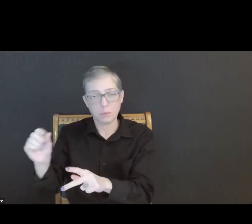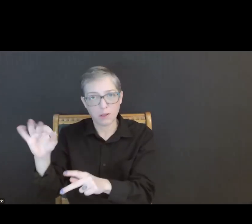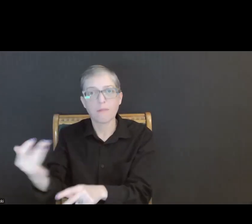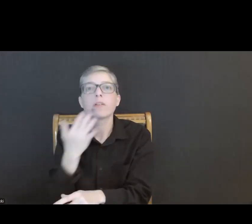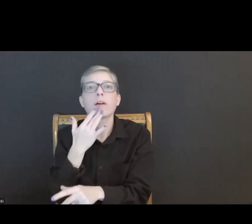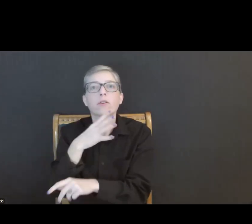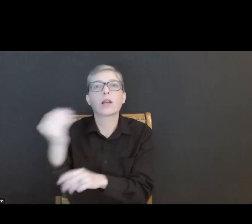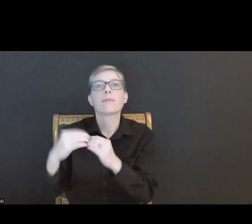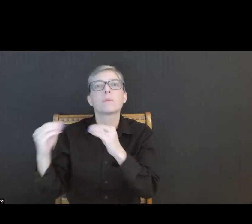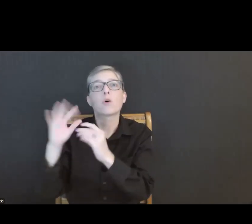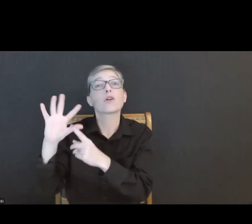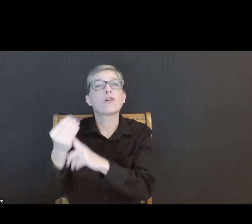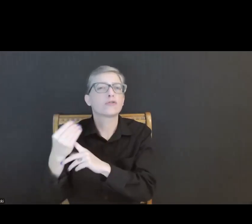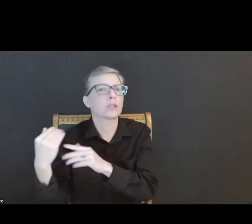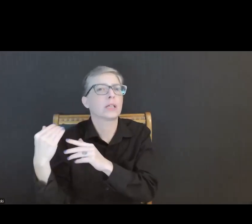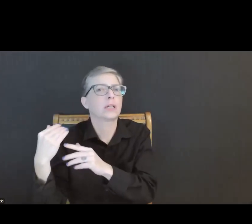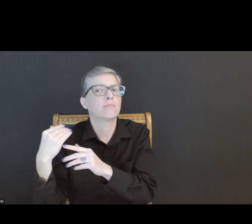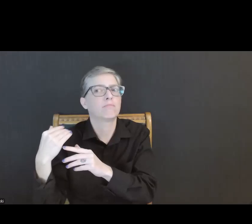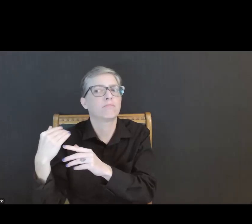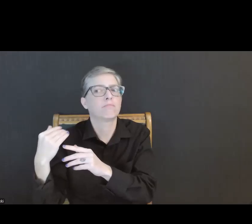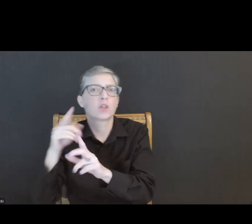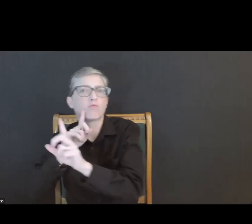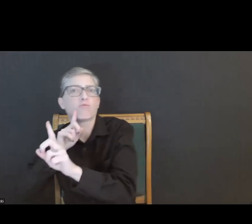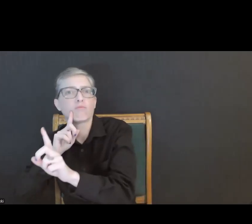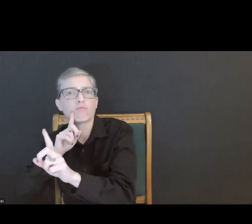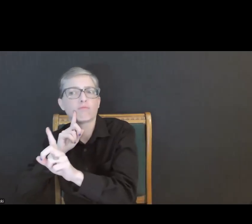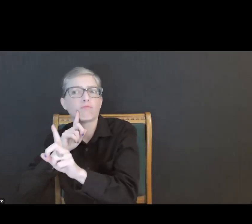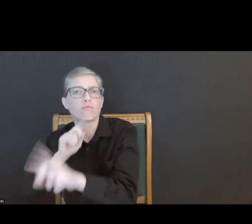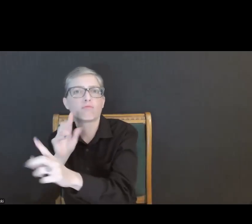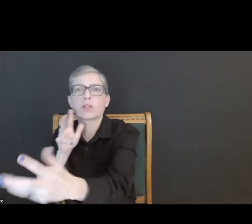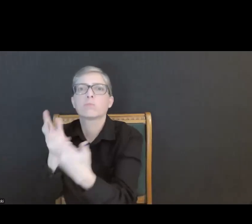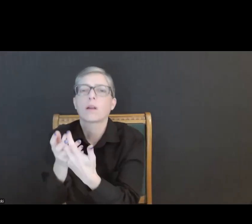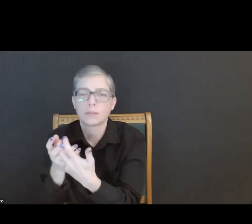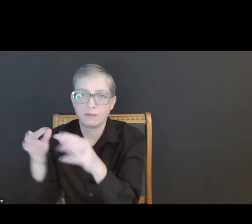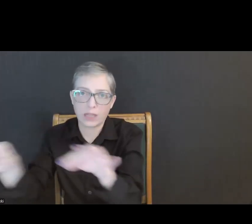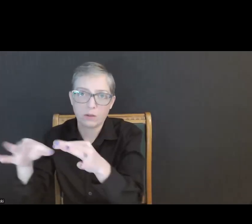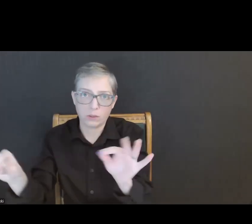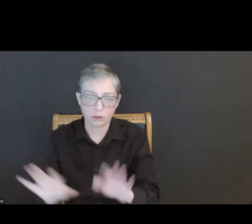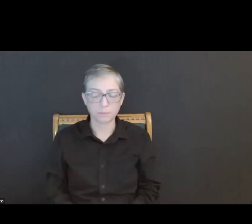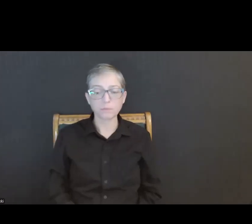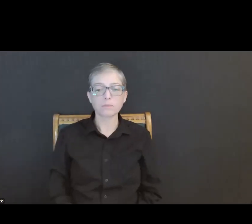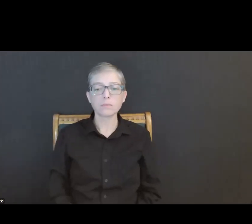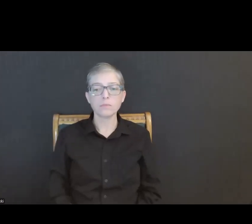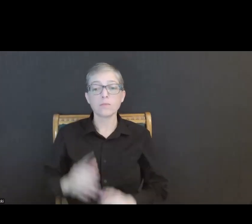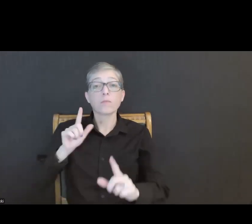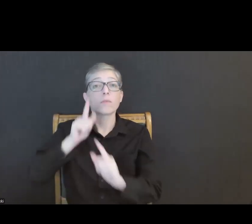and then as I moved into um Social Work proper and I actually ended up in Social Work proper because